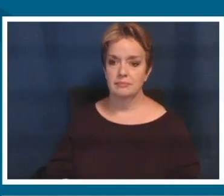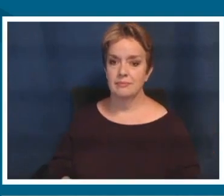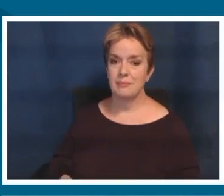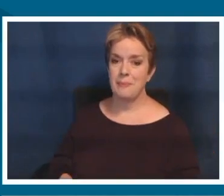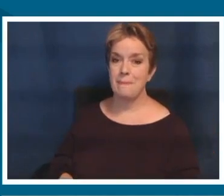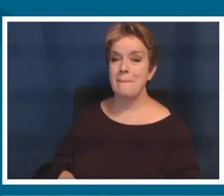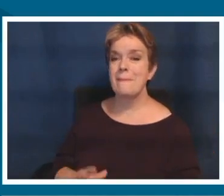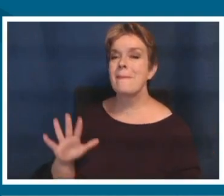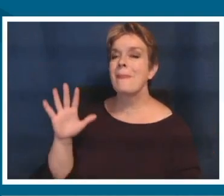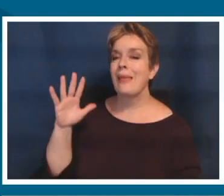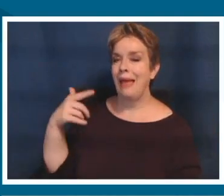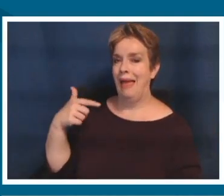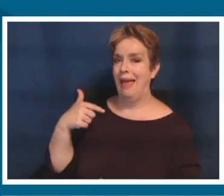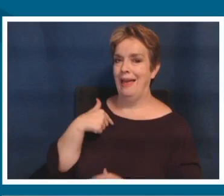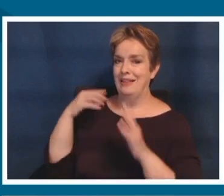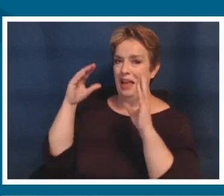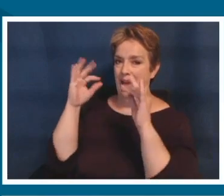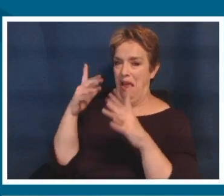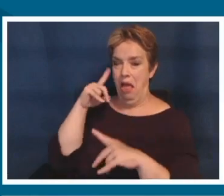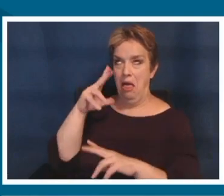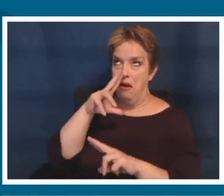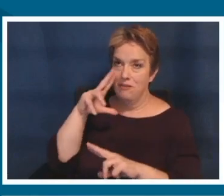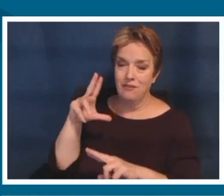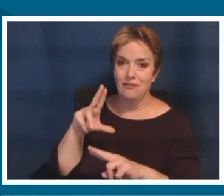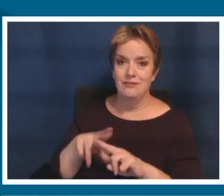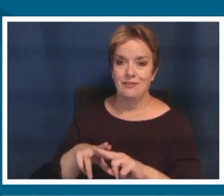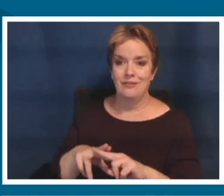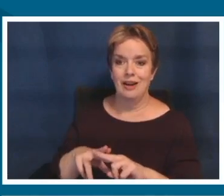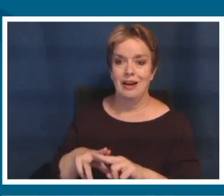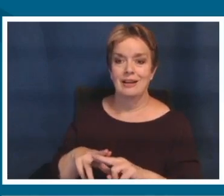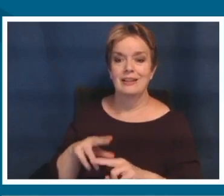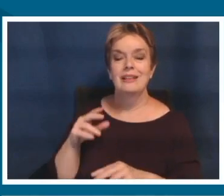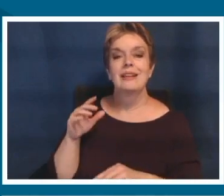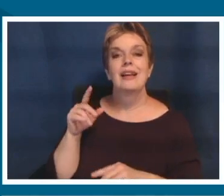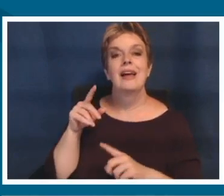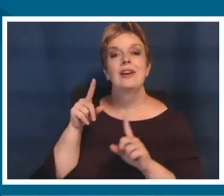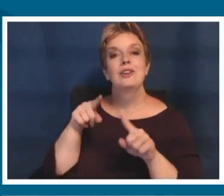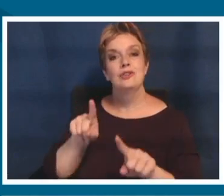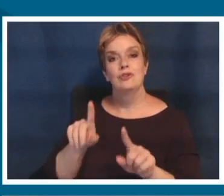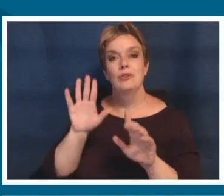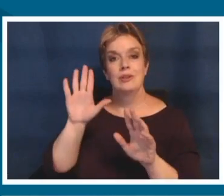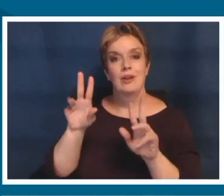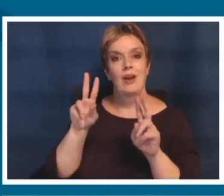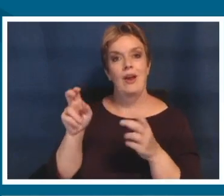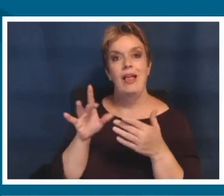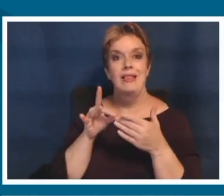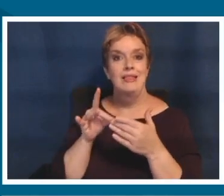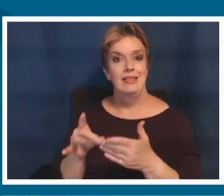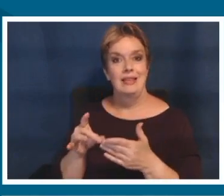educator to hear later in the week um some buzz that people had seen different